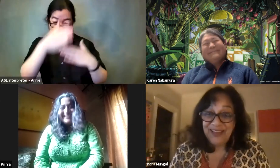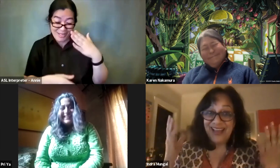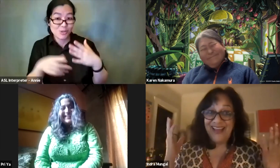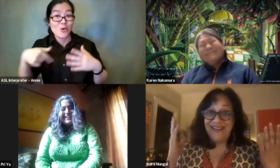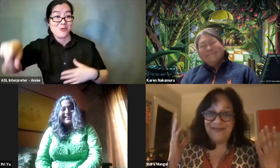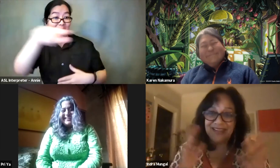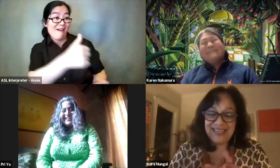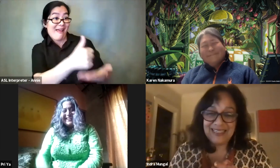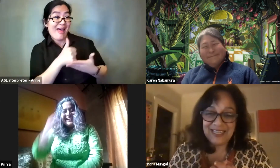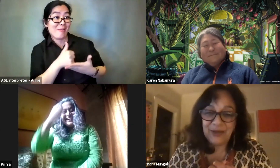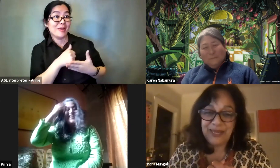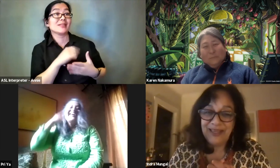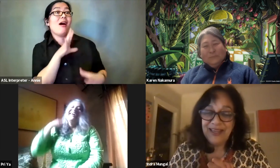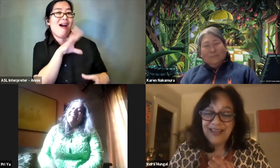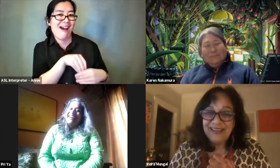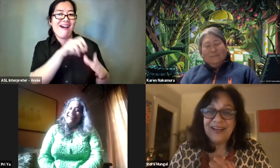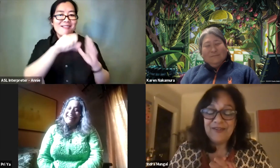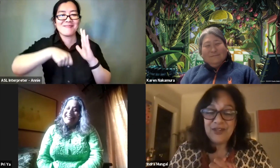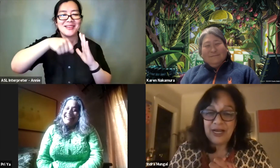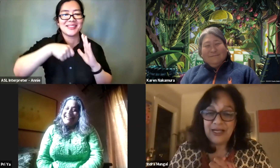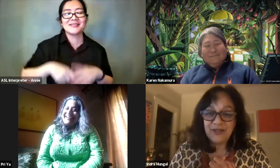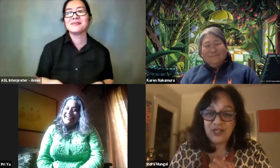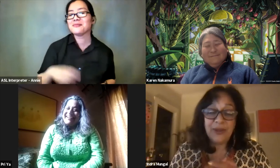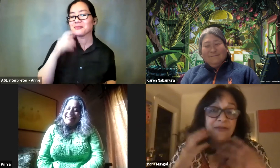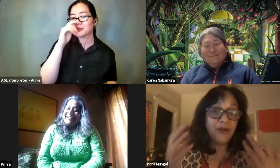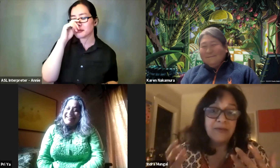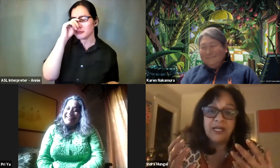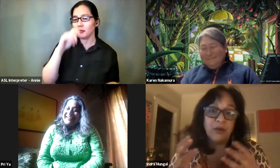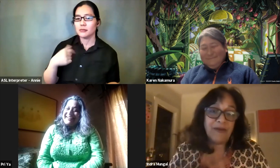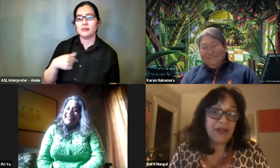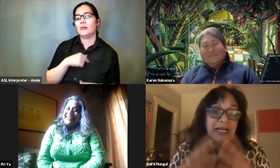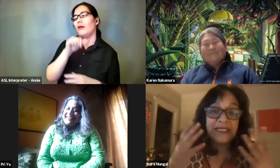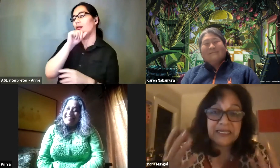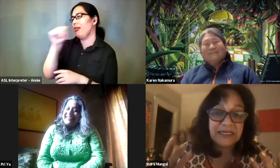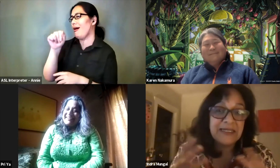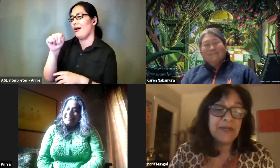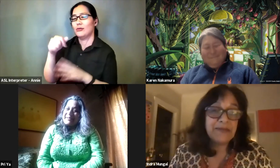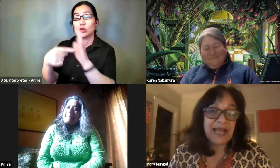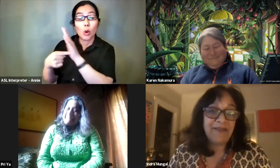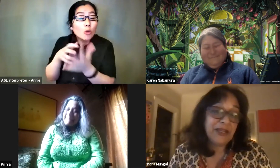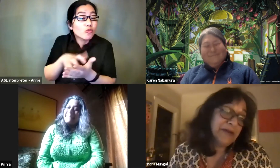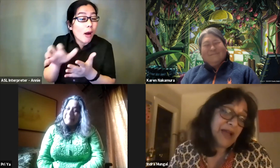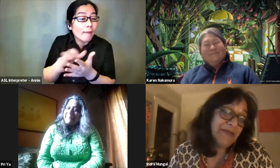Indra Mungal: Fantastic we love cheering films are rough cuts and sometimes having having